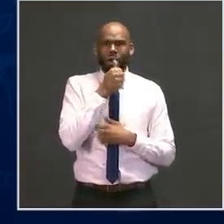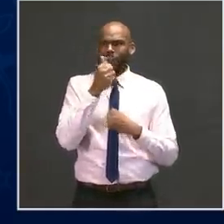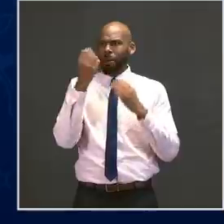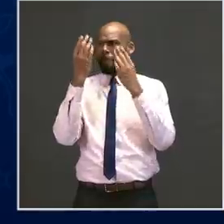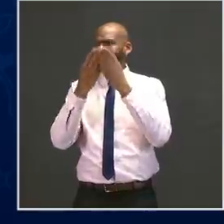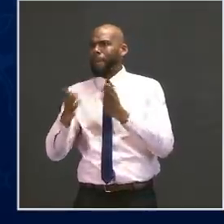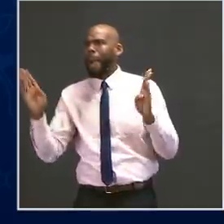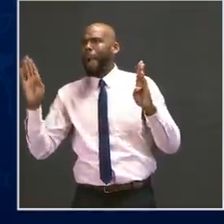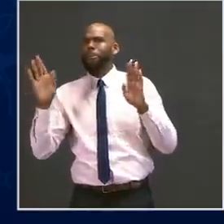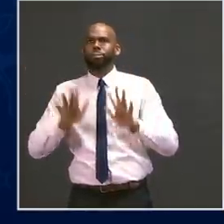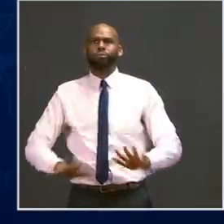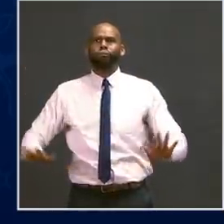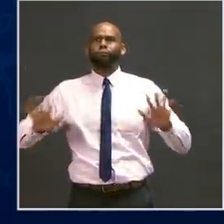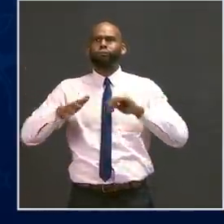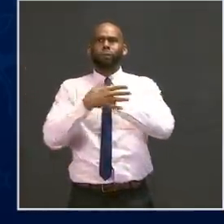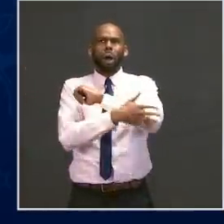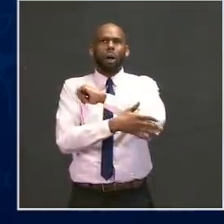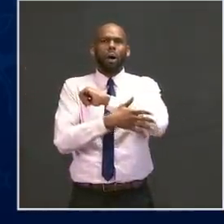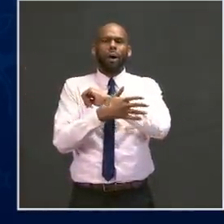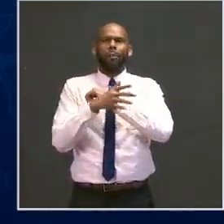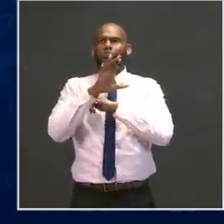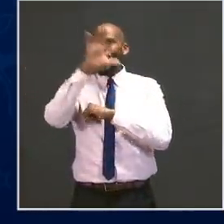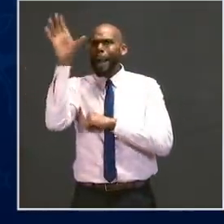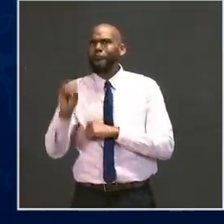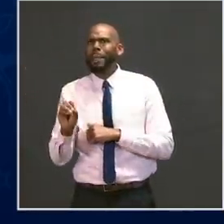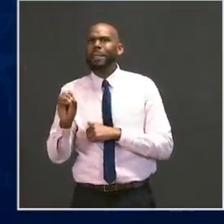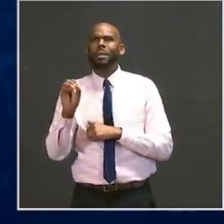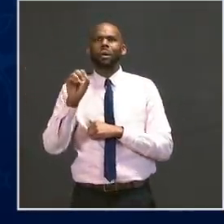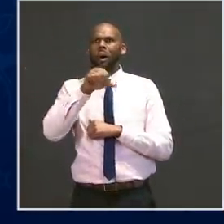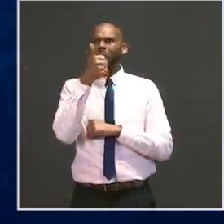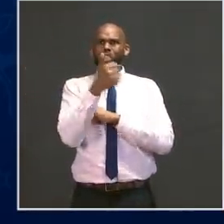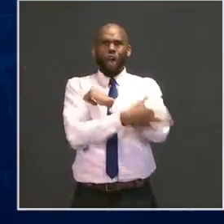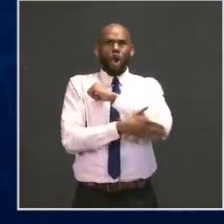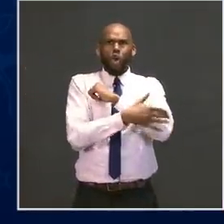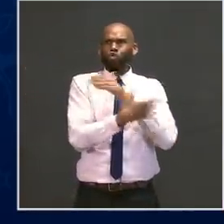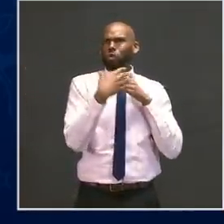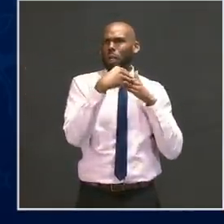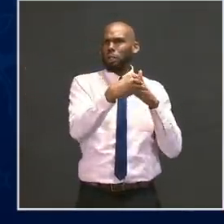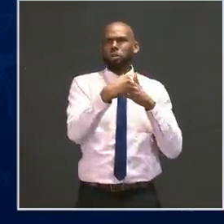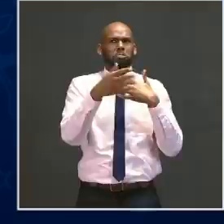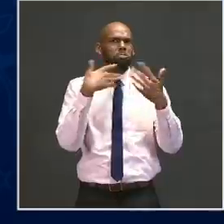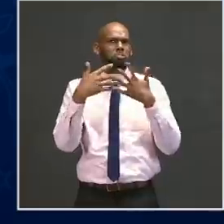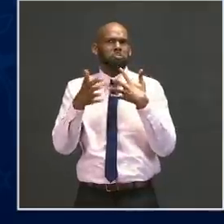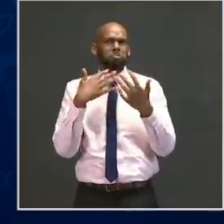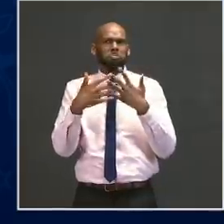to companies or to leaders of other countries. Go ahead. The Press: I know you said that a vast majority